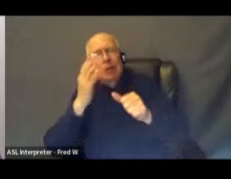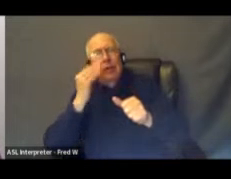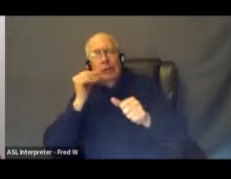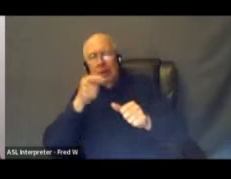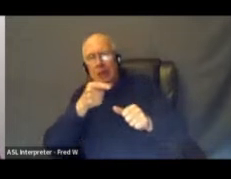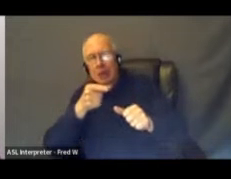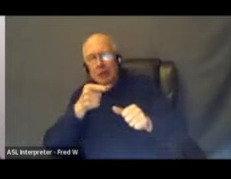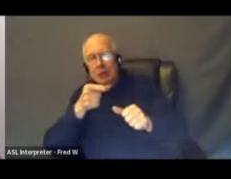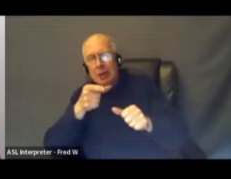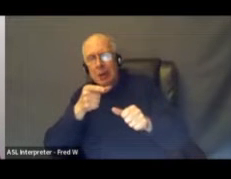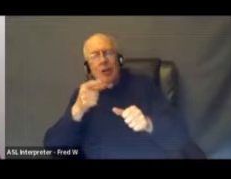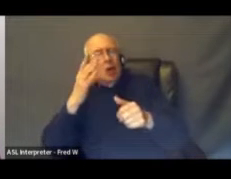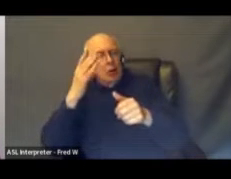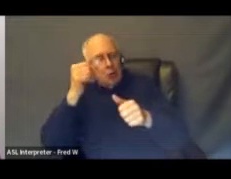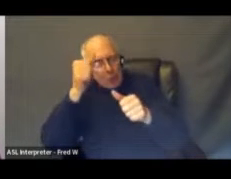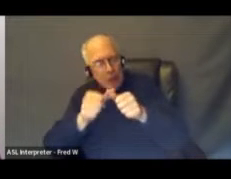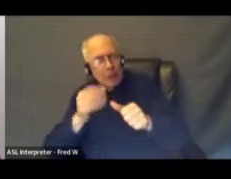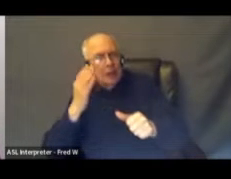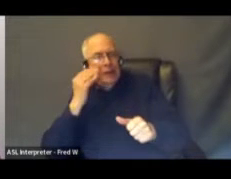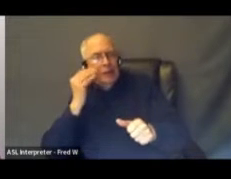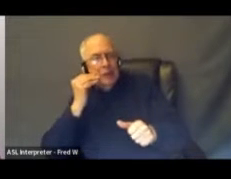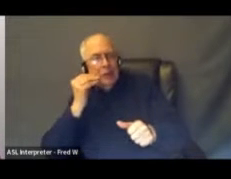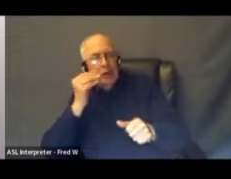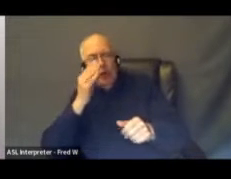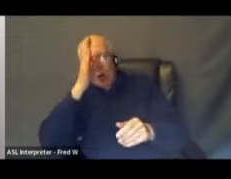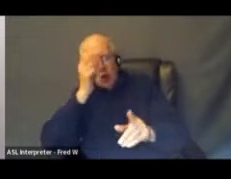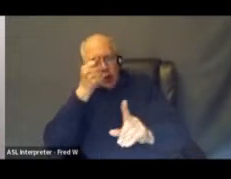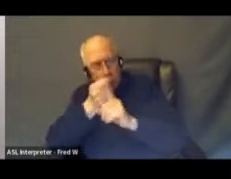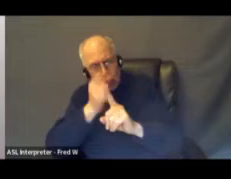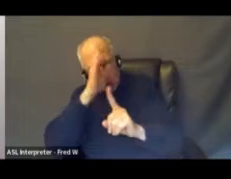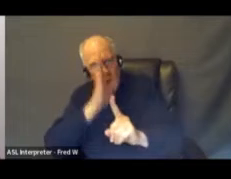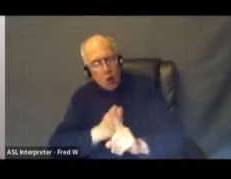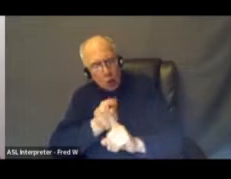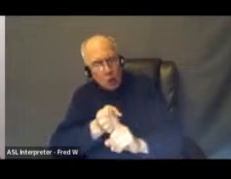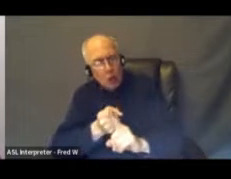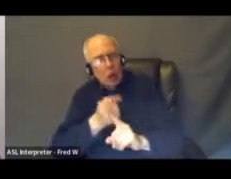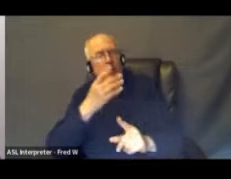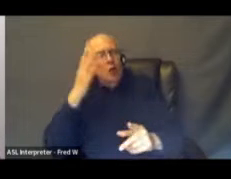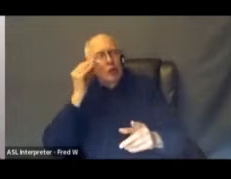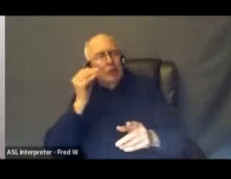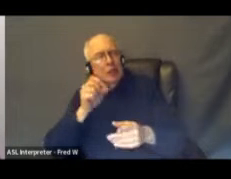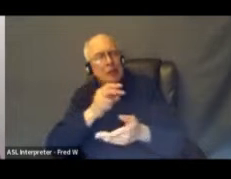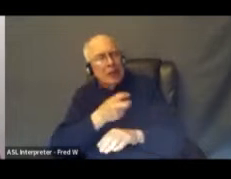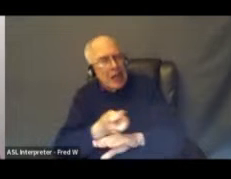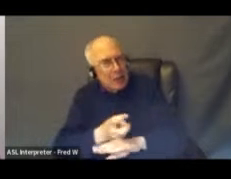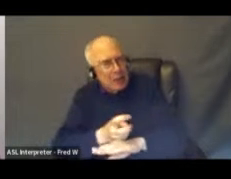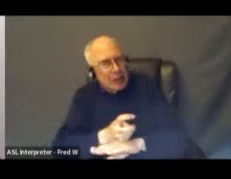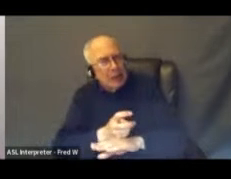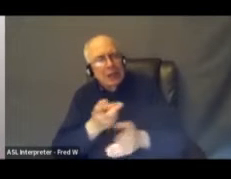ever experienced untreated seizures or epilepsy throughout your life? Within the internal